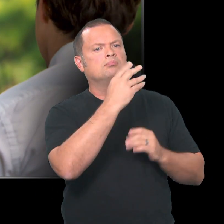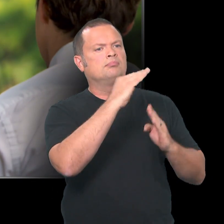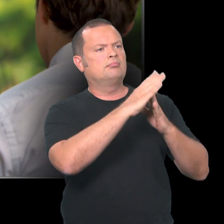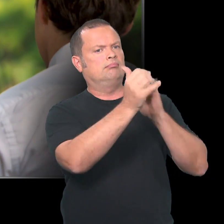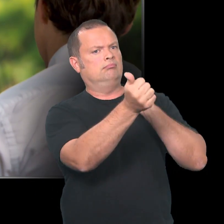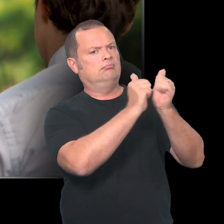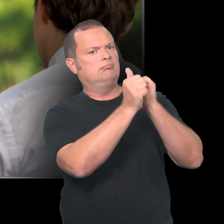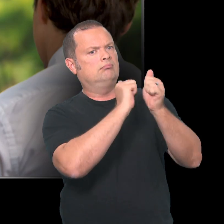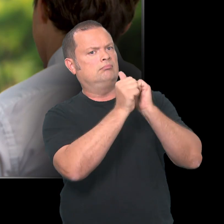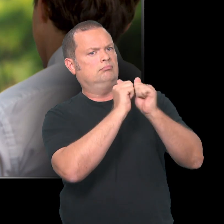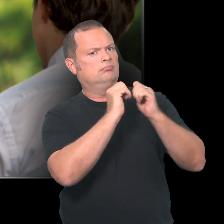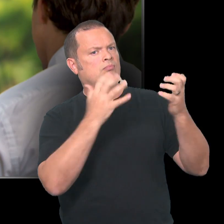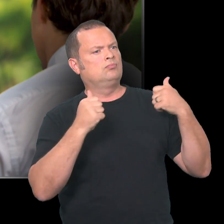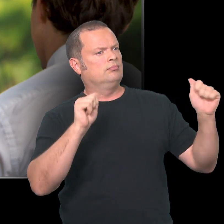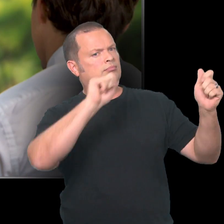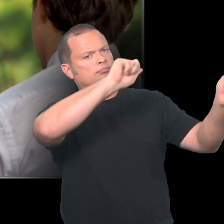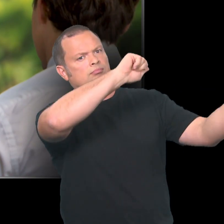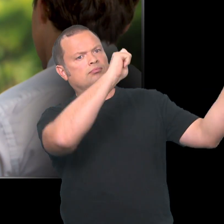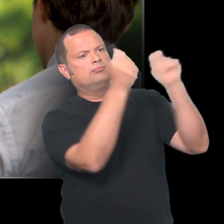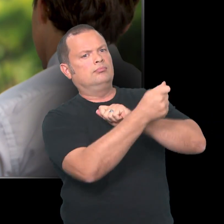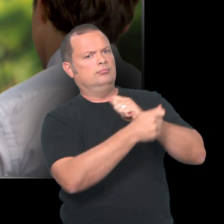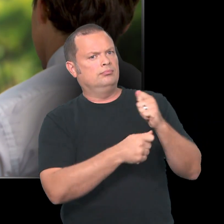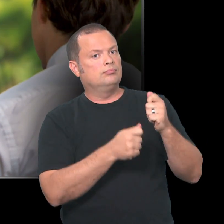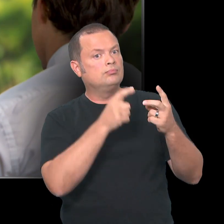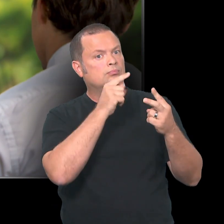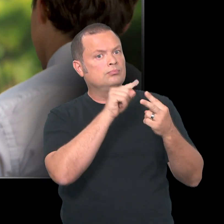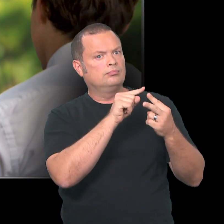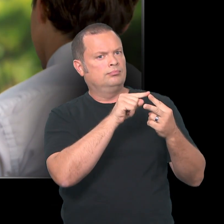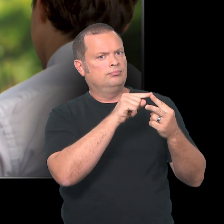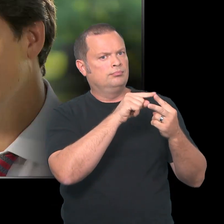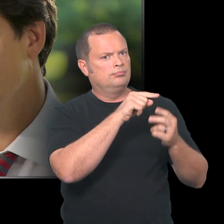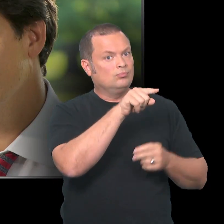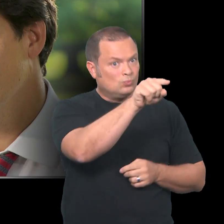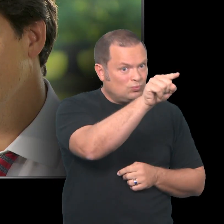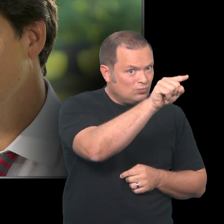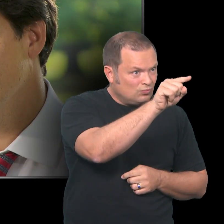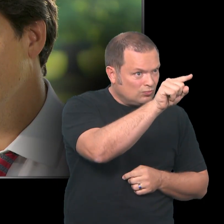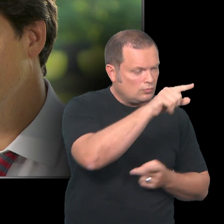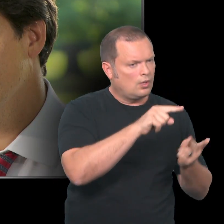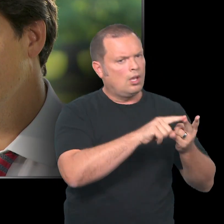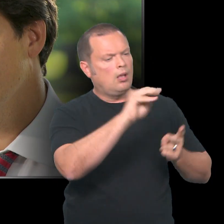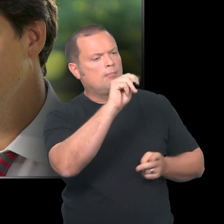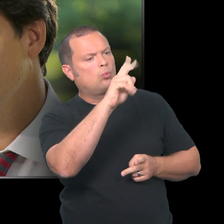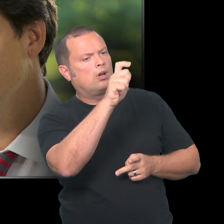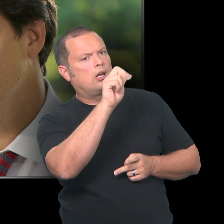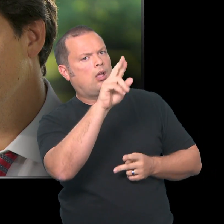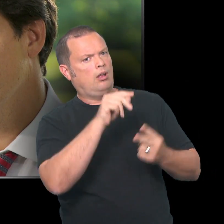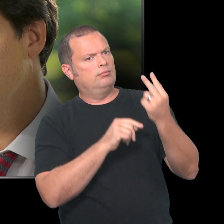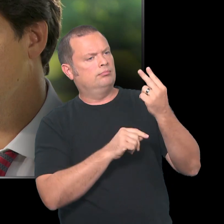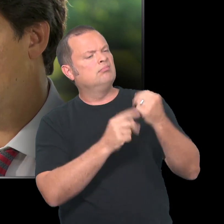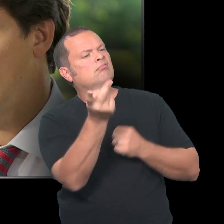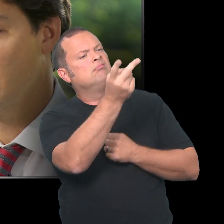the two major players vying for agent of change, are you and Tom Mulcair.